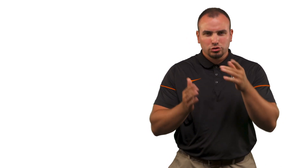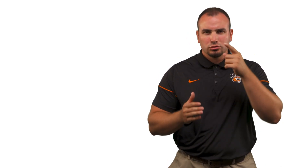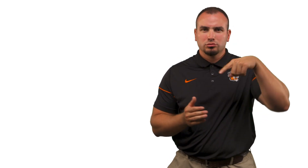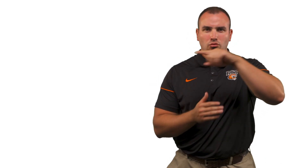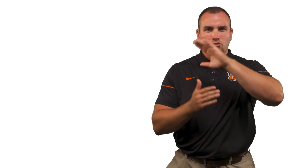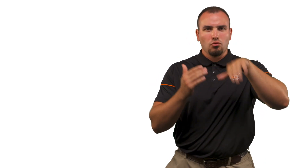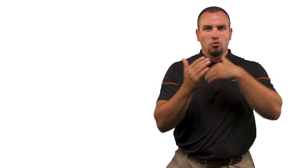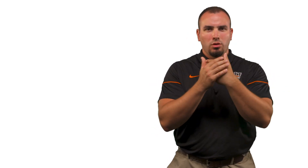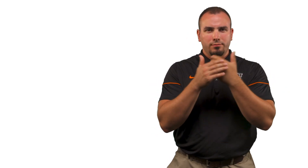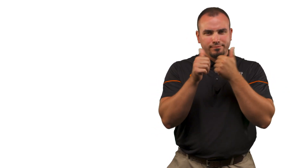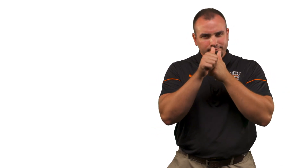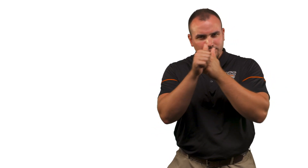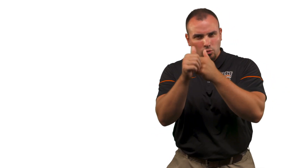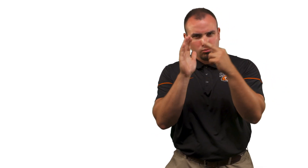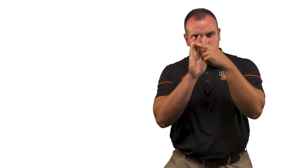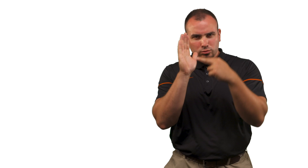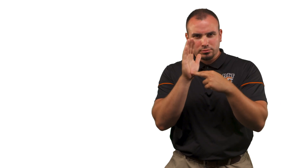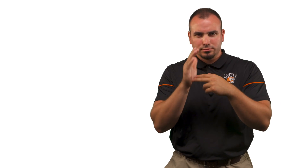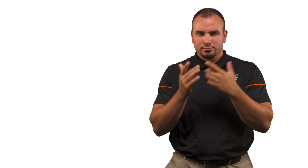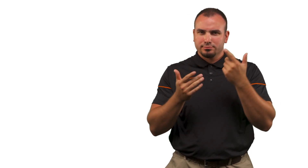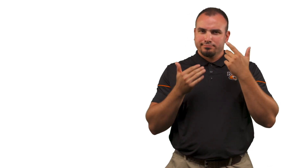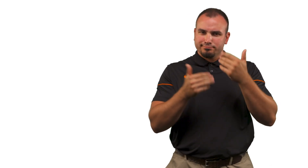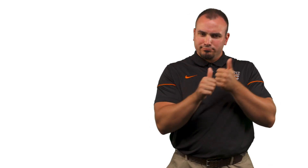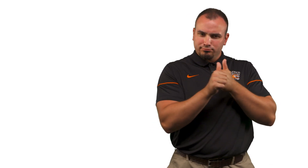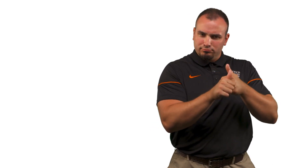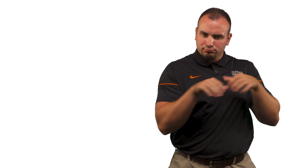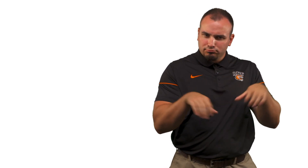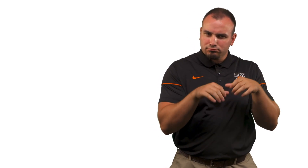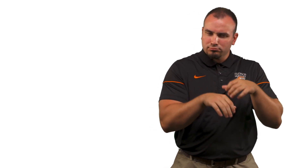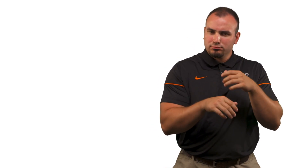We encourage everyone to follow the rules themselves, and report concerns